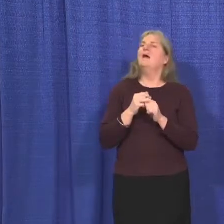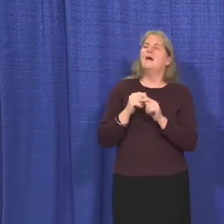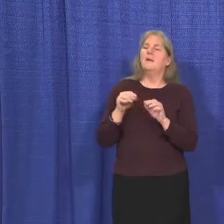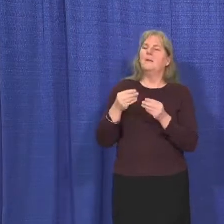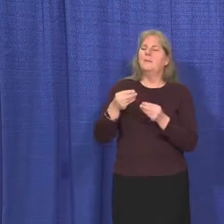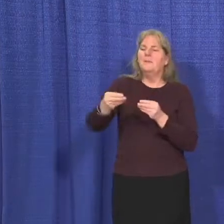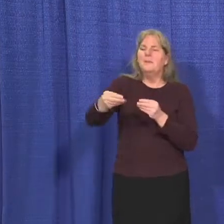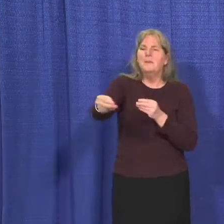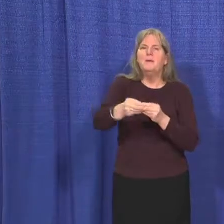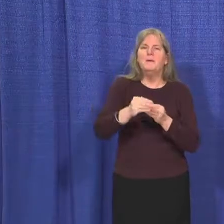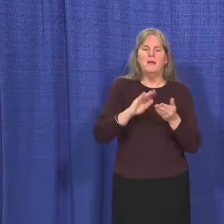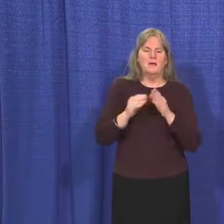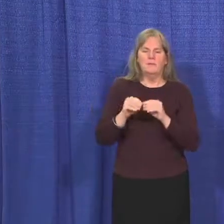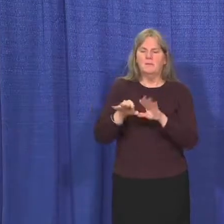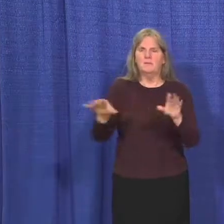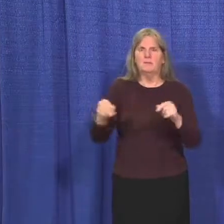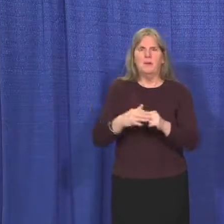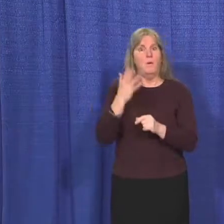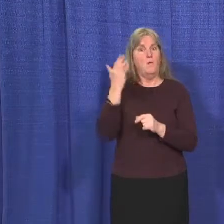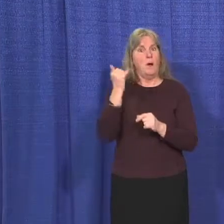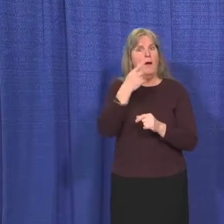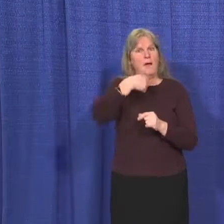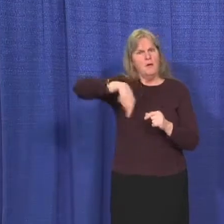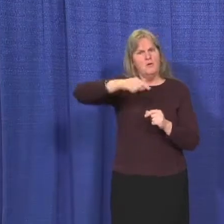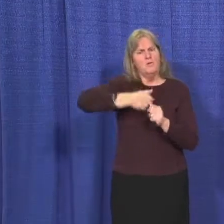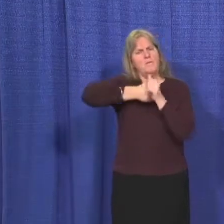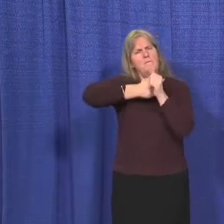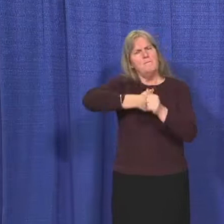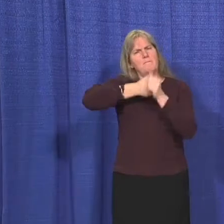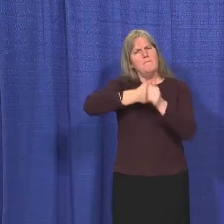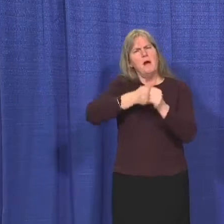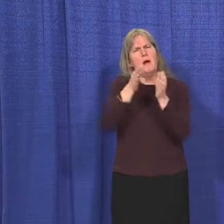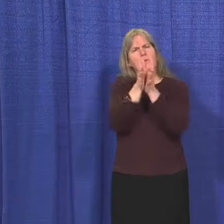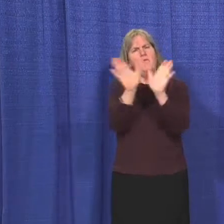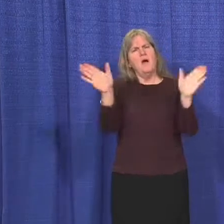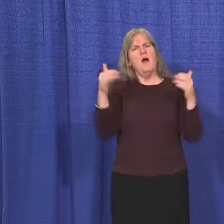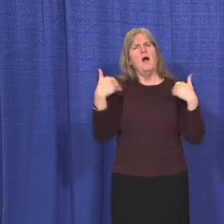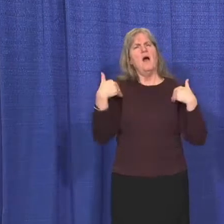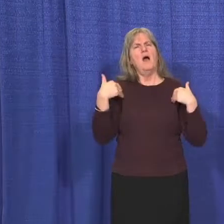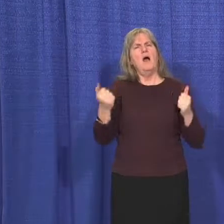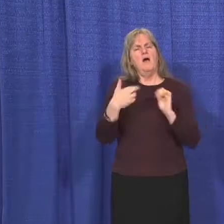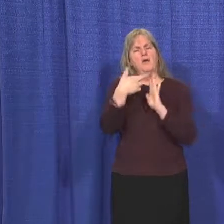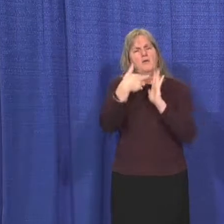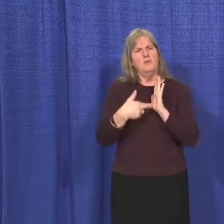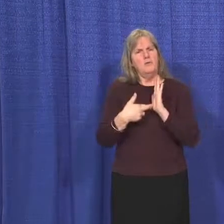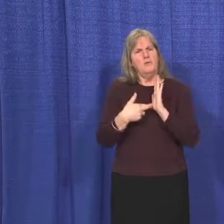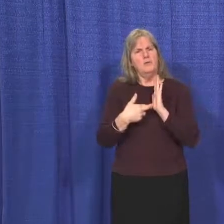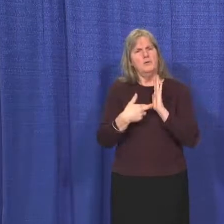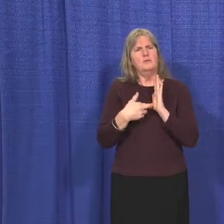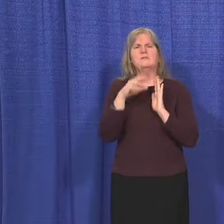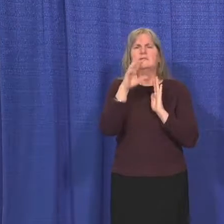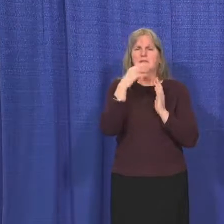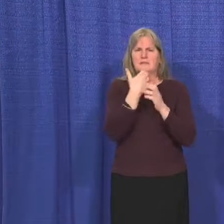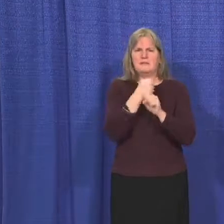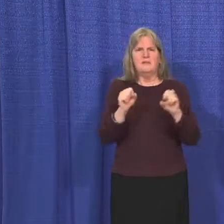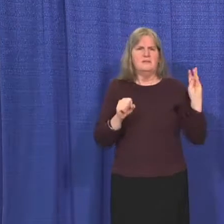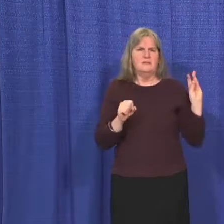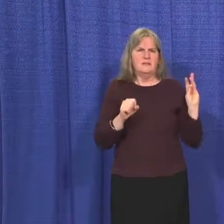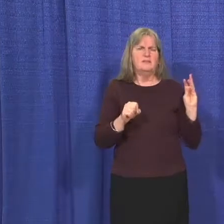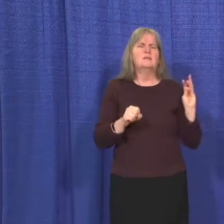outbreaks and community spread, because of the adherents of Yukoners to the Safe Six plus one, along with the 14 day self